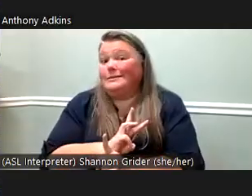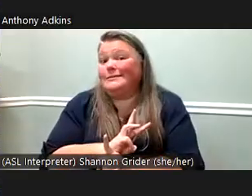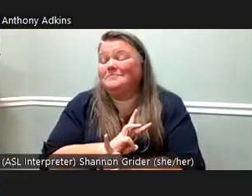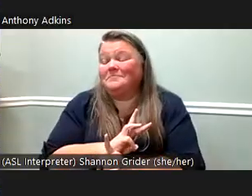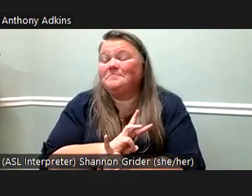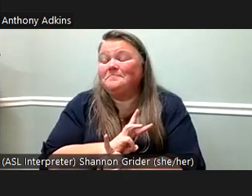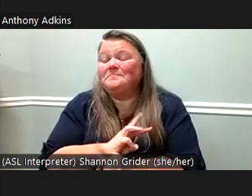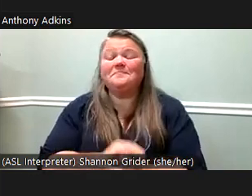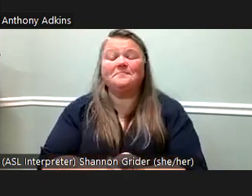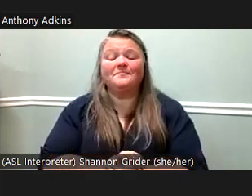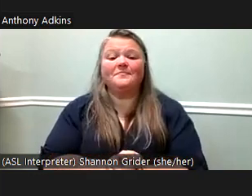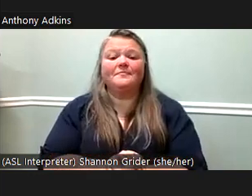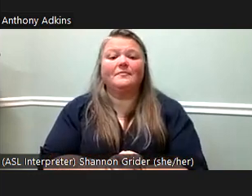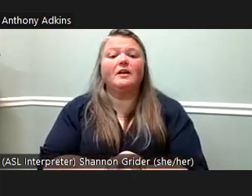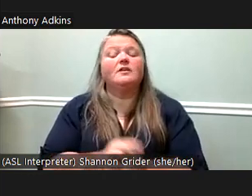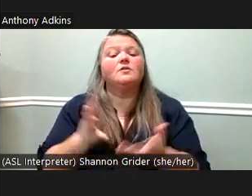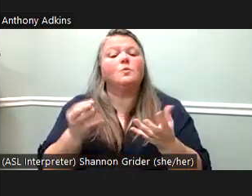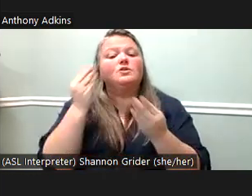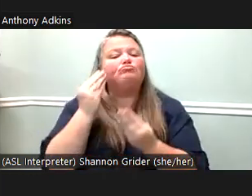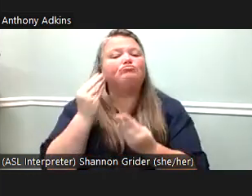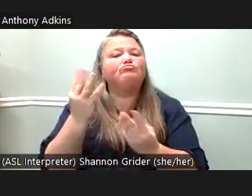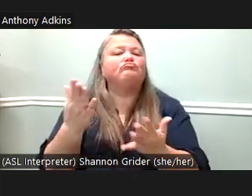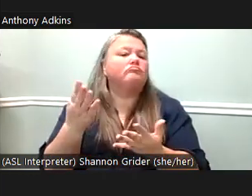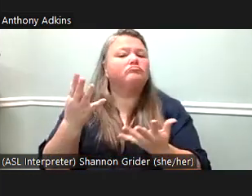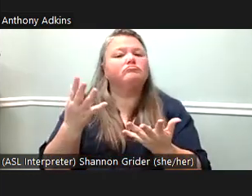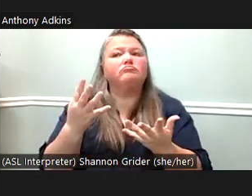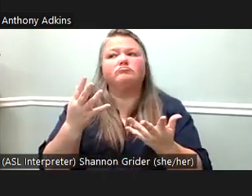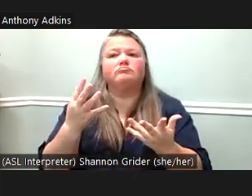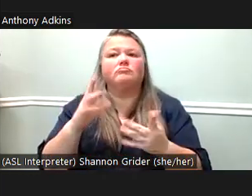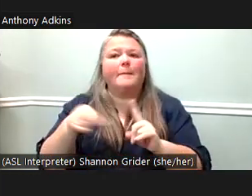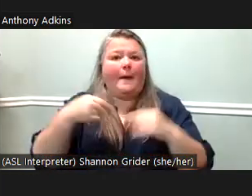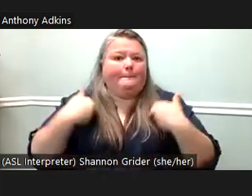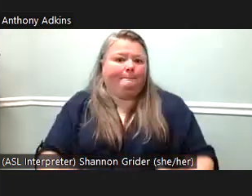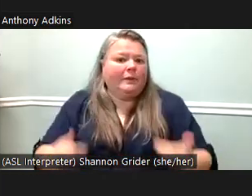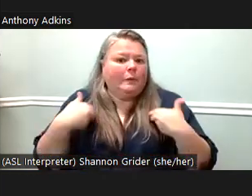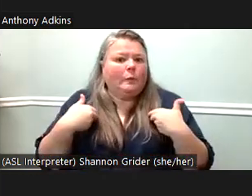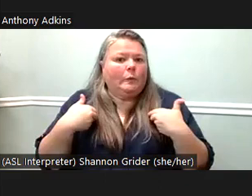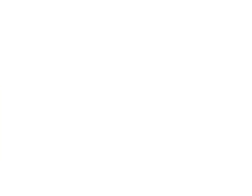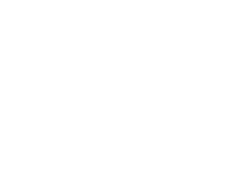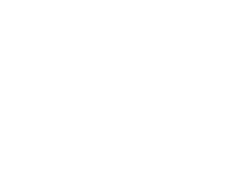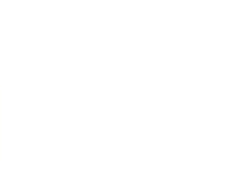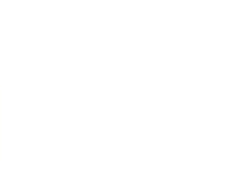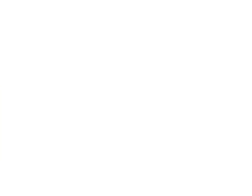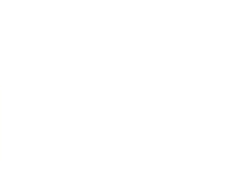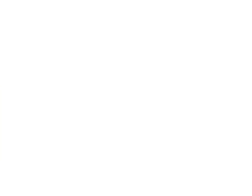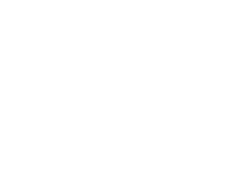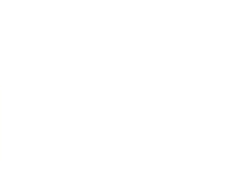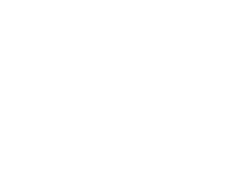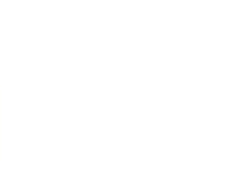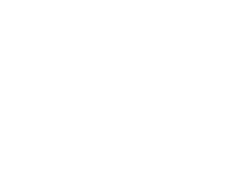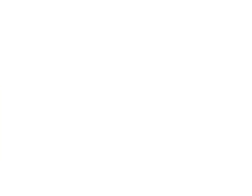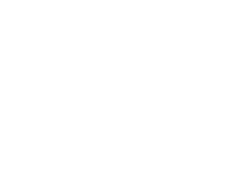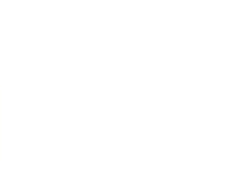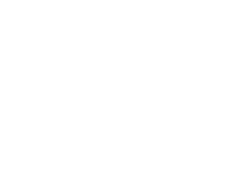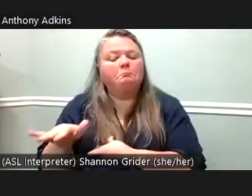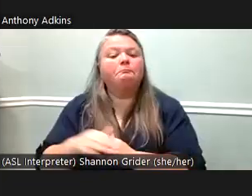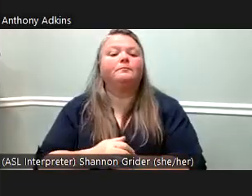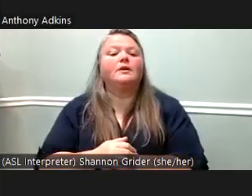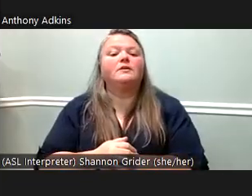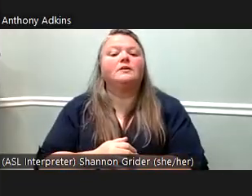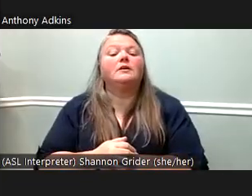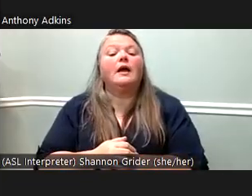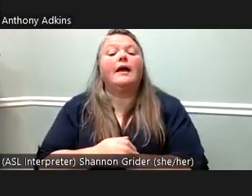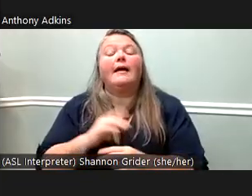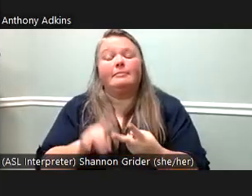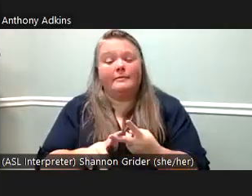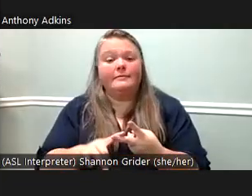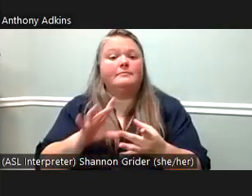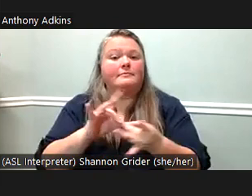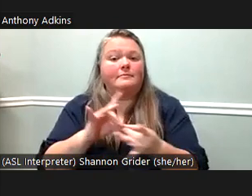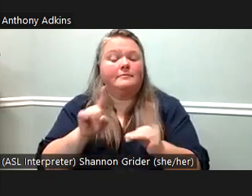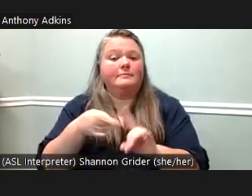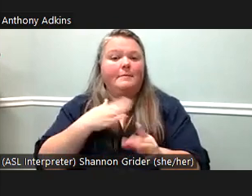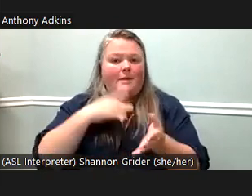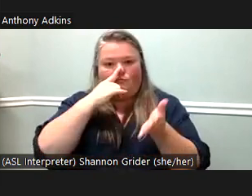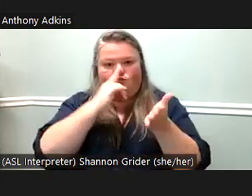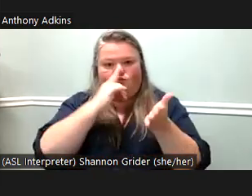NOW. OKAY. SO AS MICHELLE INTRODUCED ME, MY NAME IS KRISTEL SCORESBY, I CURRENTLY WORK FOR THE COLLEGE OF SOCIAL WORK AND HAVE ONLY BEEN HERE IN KENTUCKY FOR ABOUT